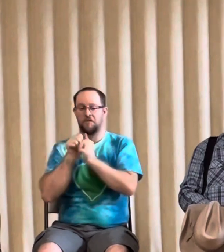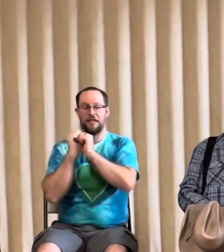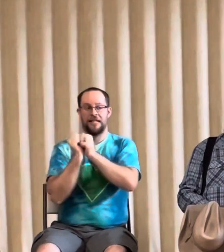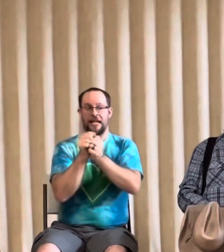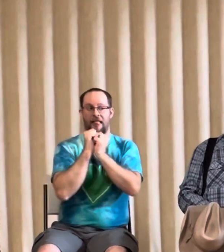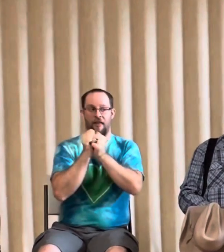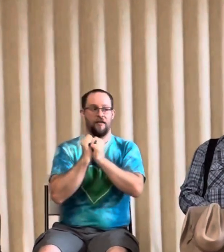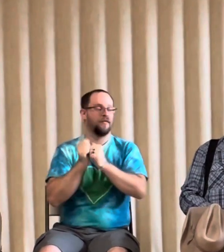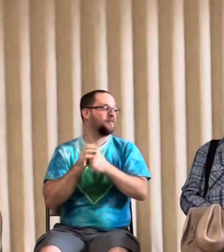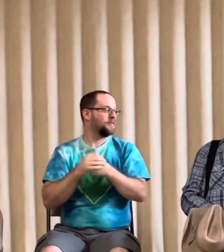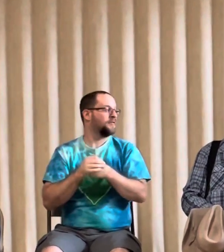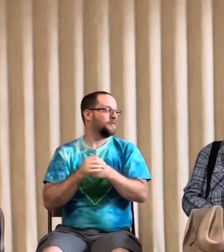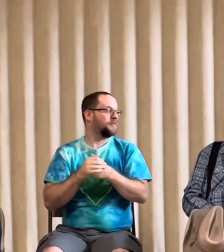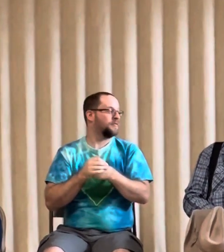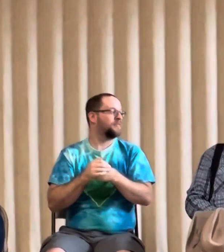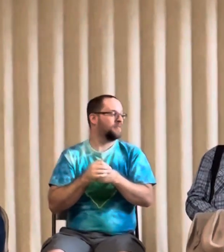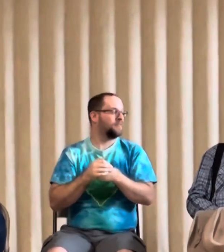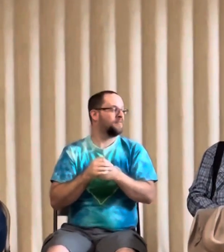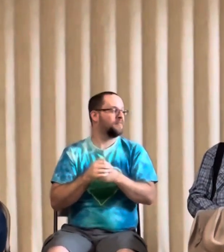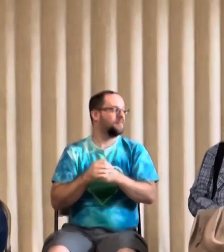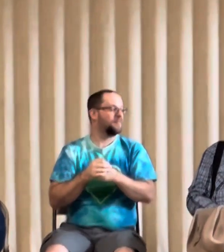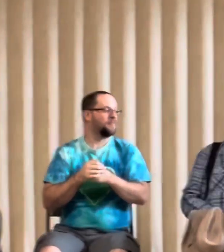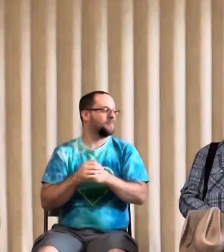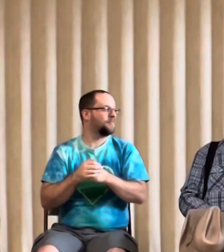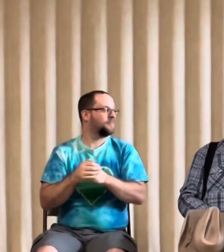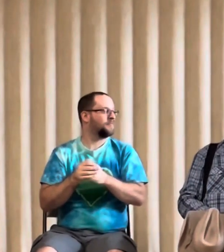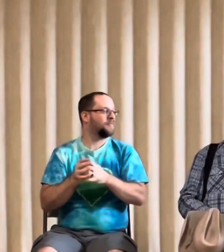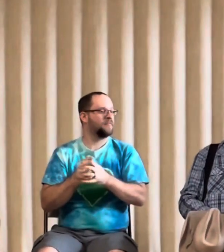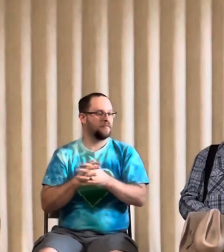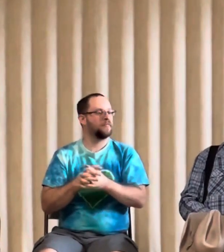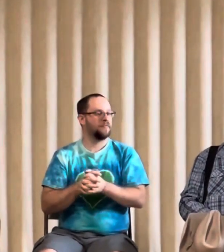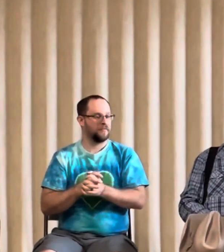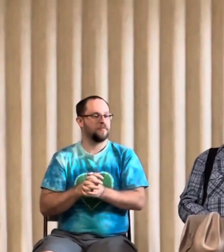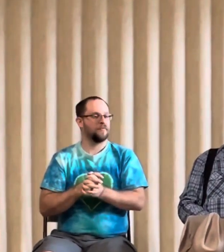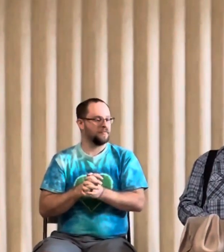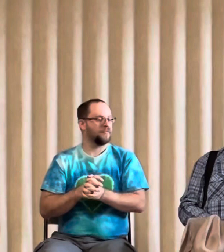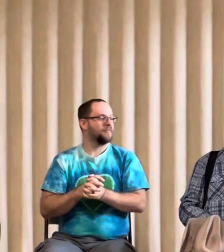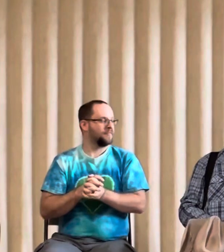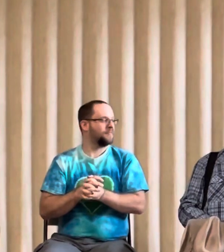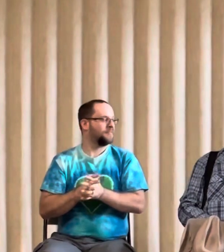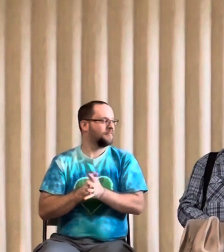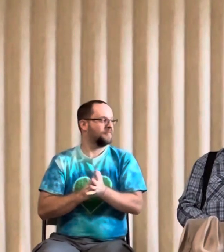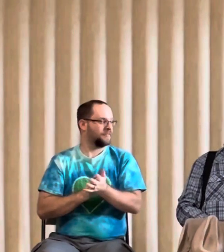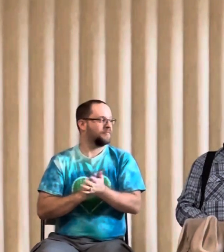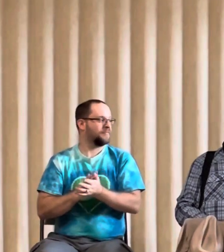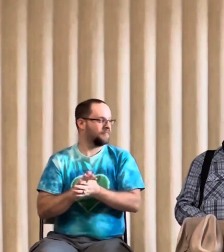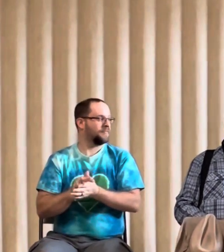they're gonna go? Where would you go? AUDIENCE: Disneyland. CALI: Disneyland? BUSTER: I'm here for that. Where else do